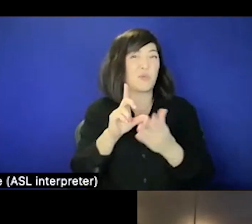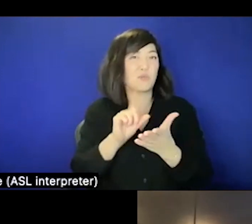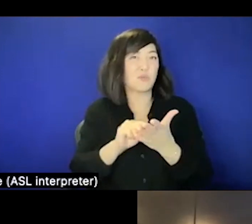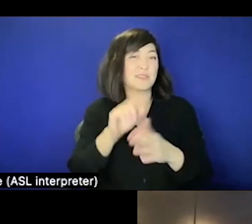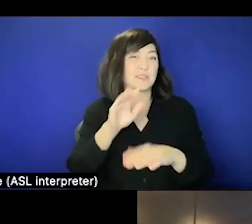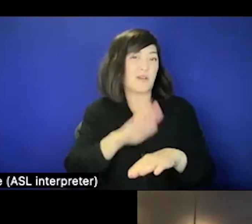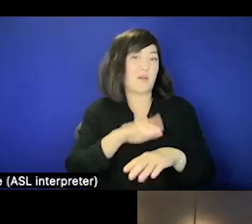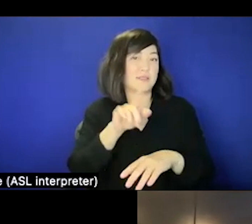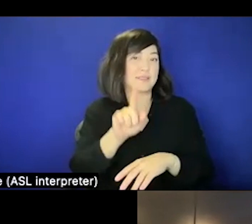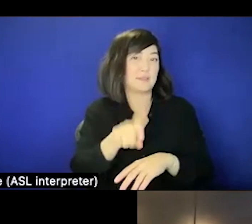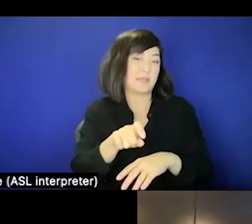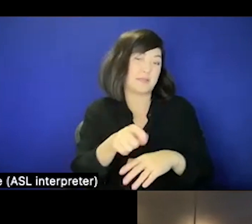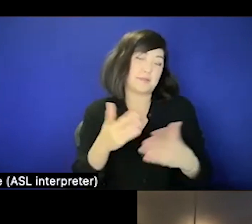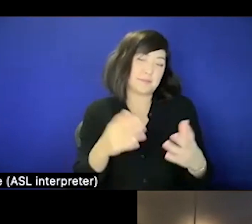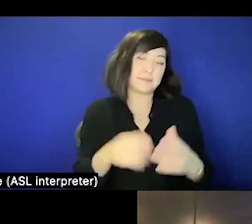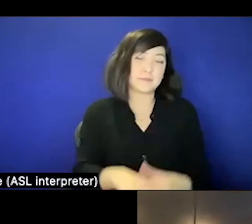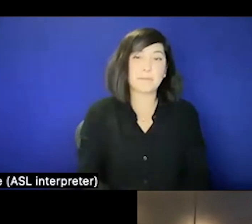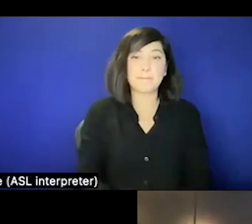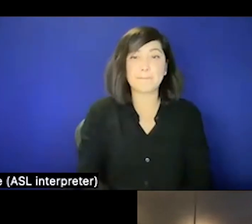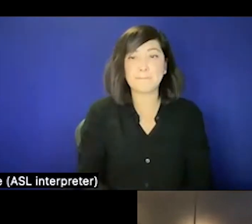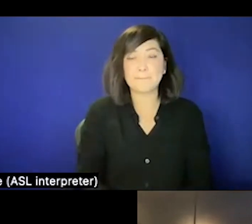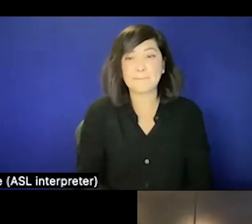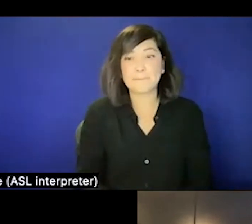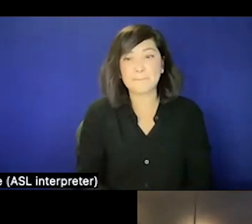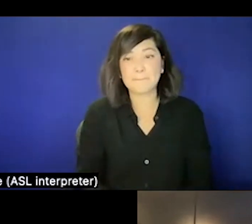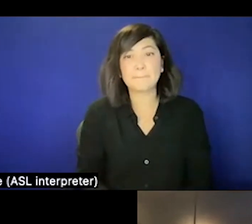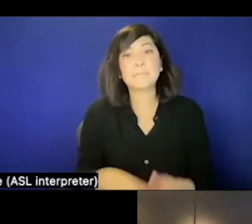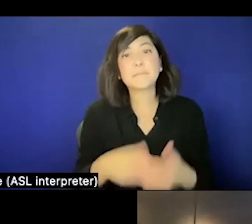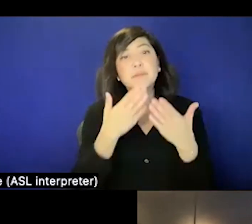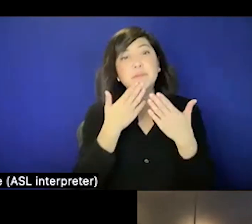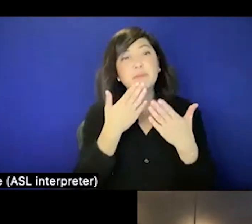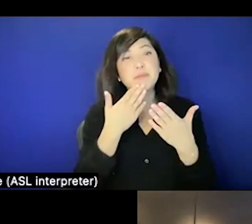Lauren: And thanks for bringing up the sustainability piece,